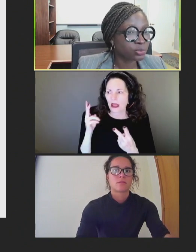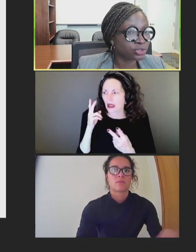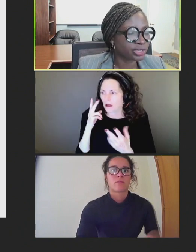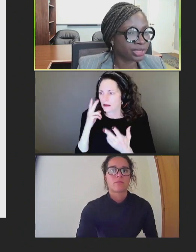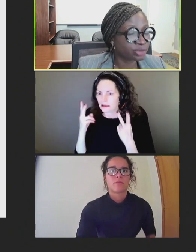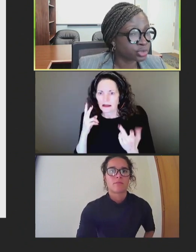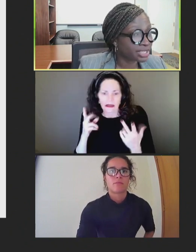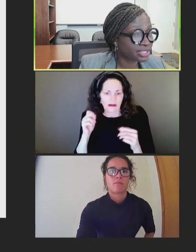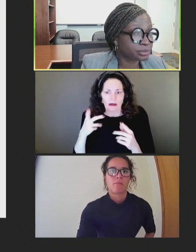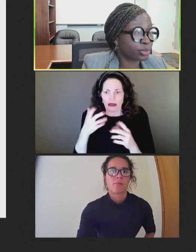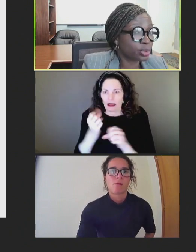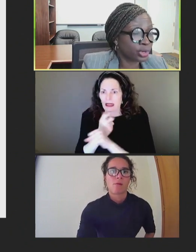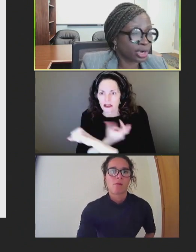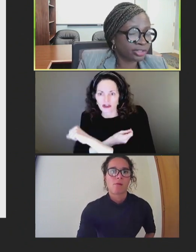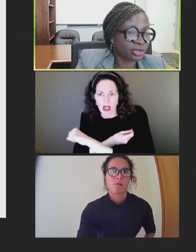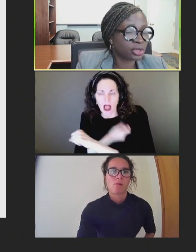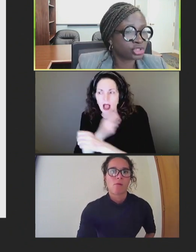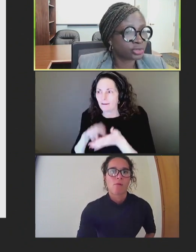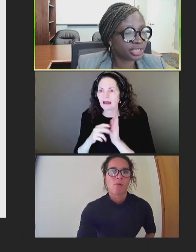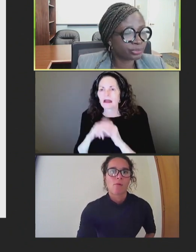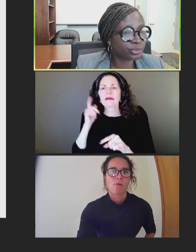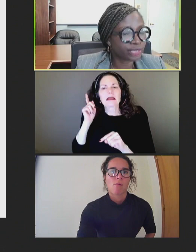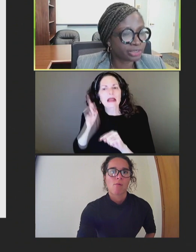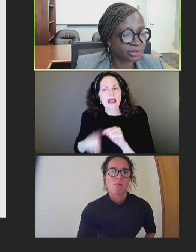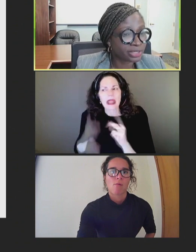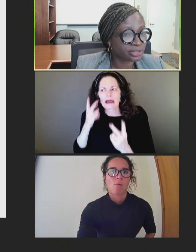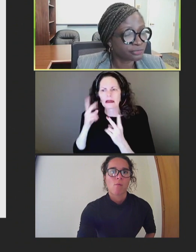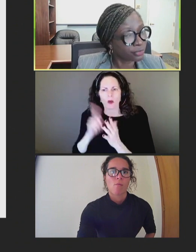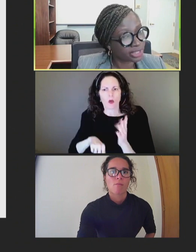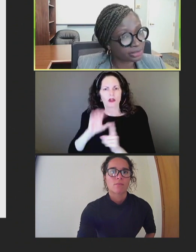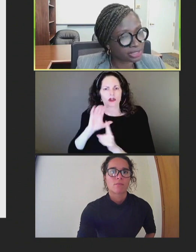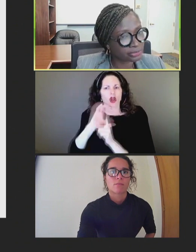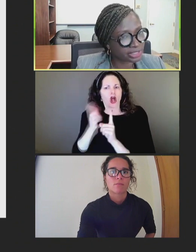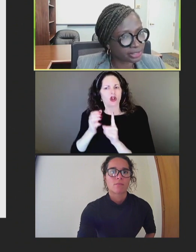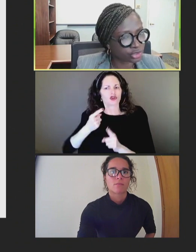will not be able to explore other culturally appropriate meals for themselves and their